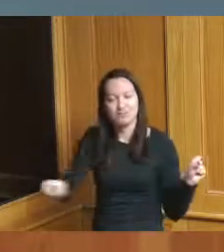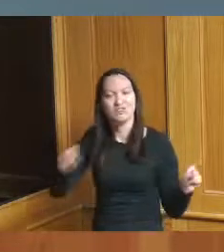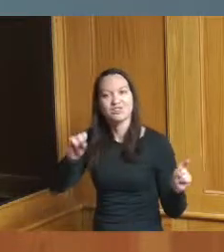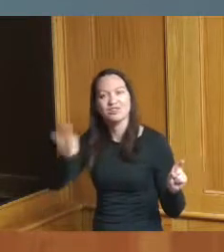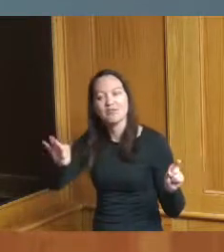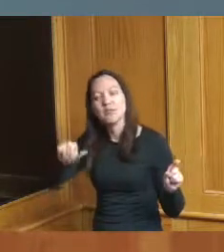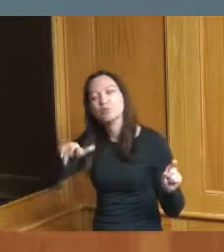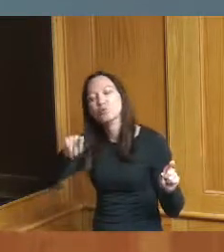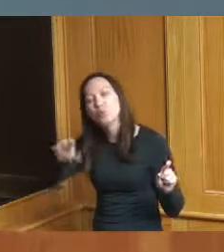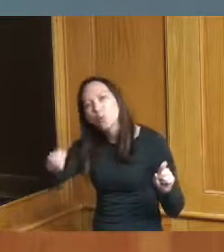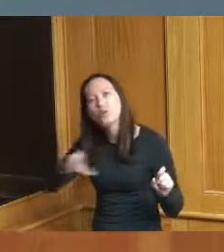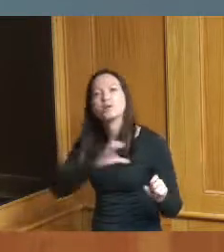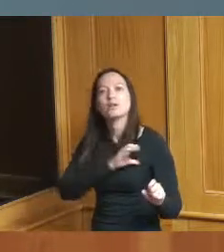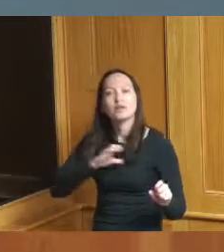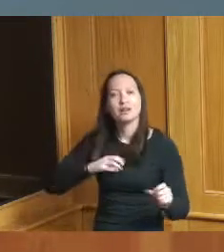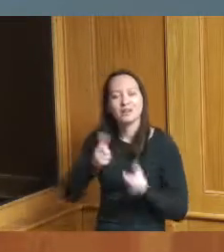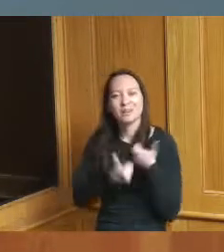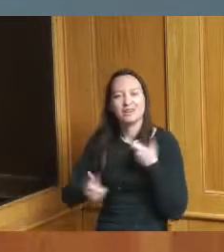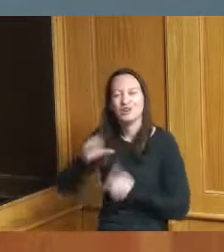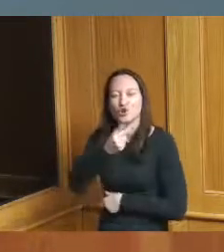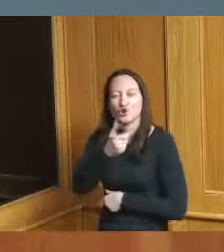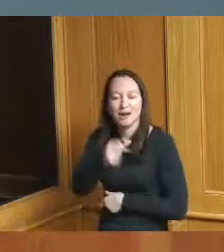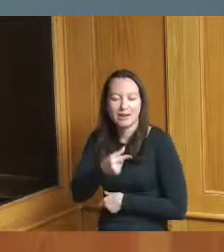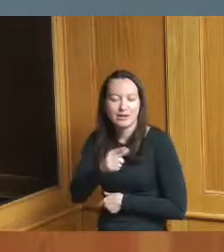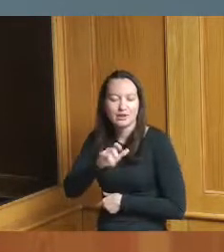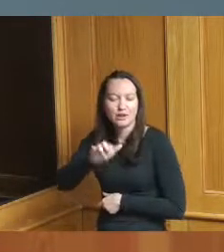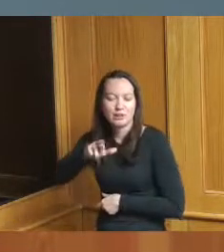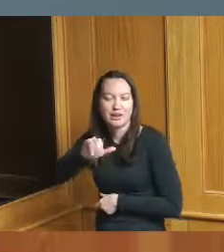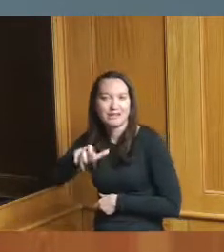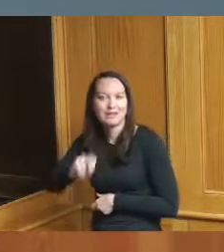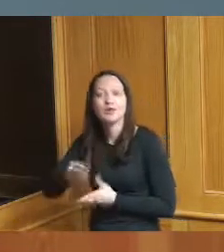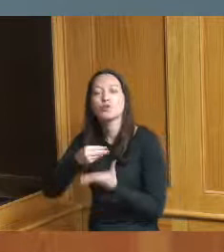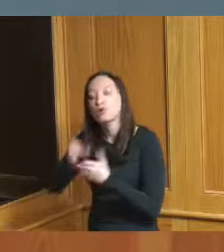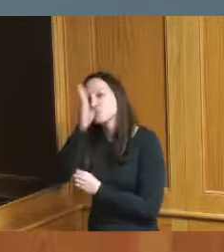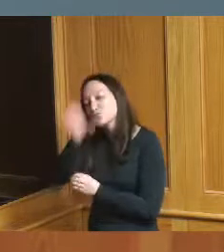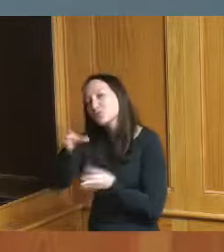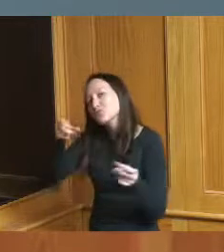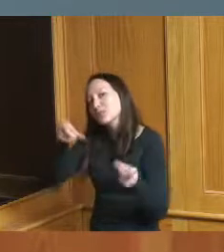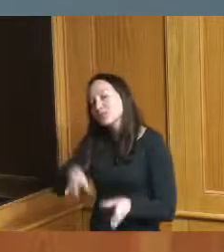Administrator Health Commissioner Greg Kesterman Interim Purchasing Director Jill Williams and